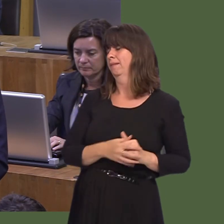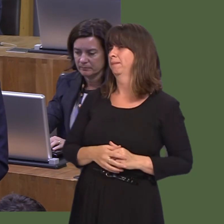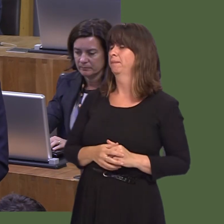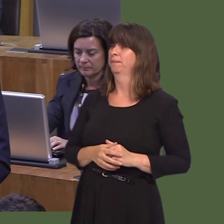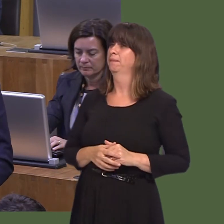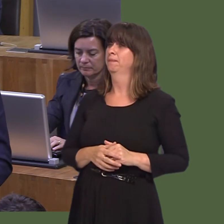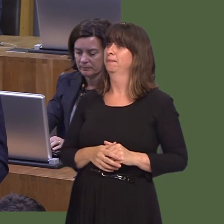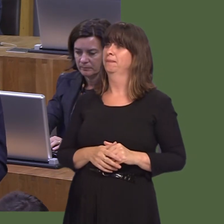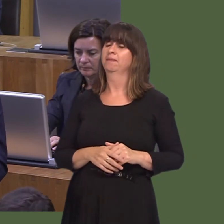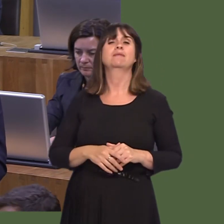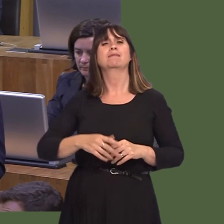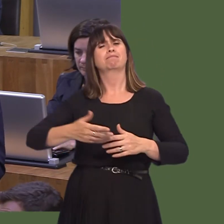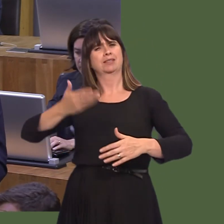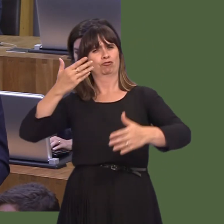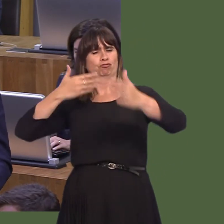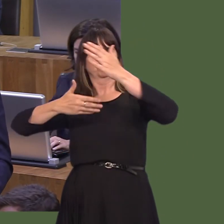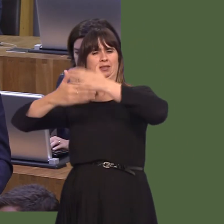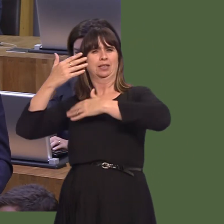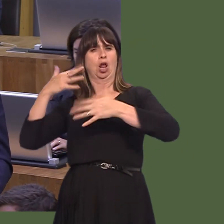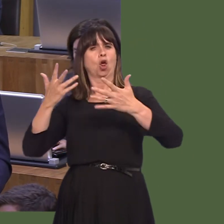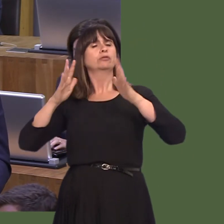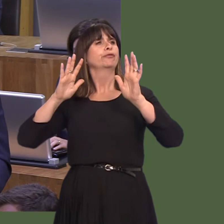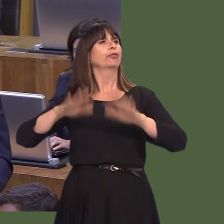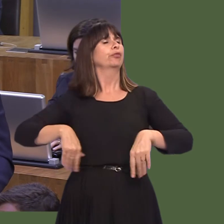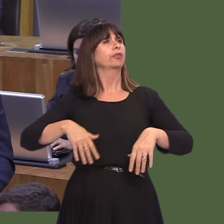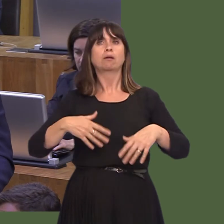It's part of our history that I think has been neglected, actually, over the years,